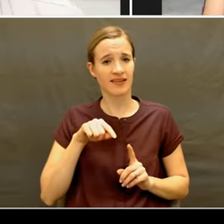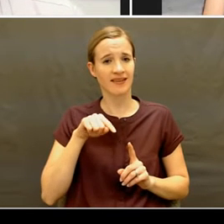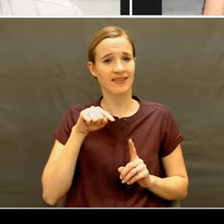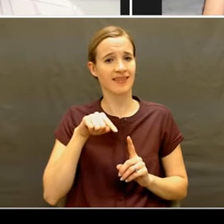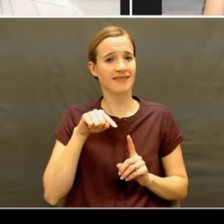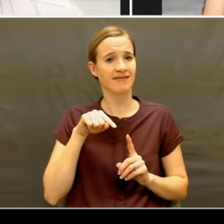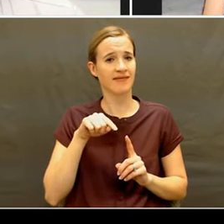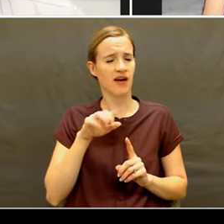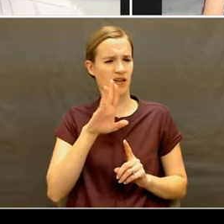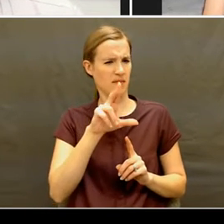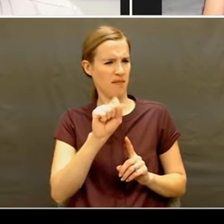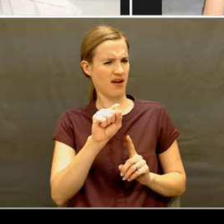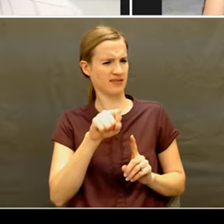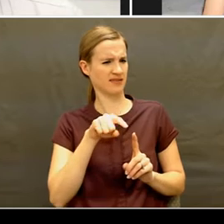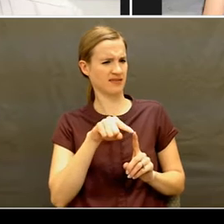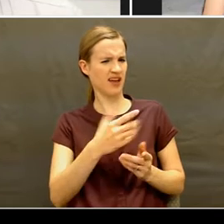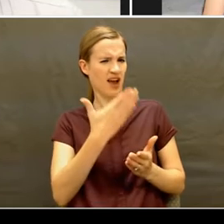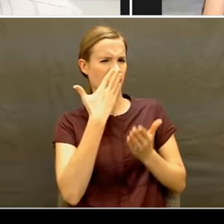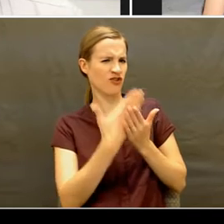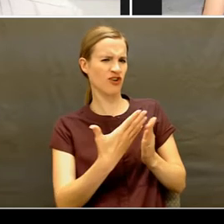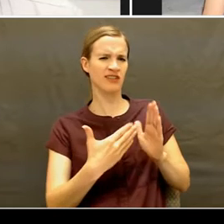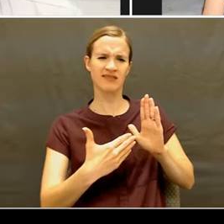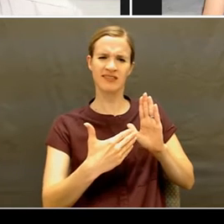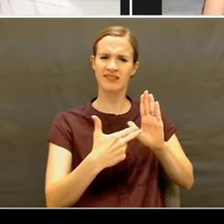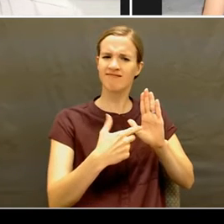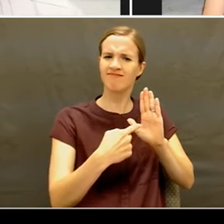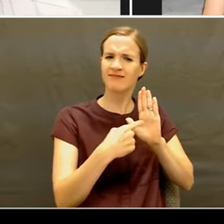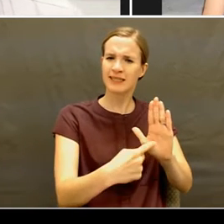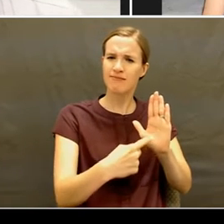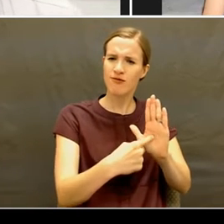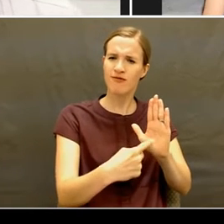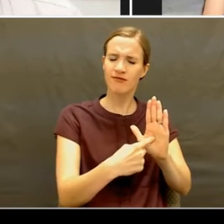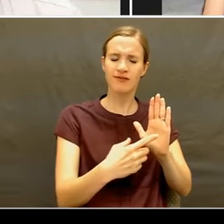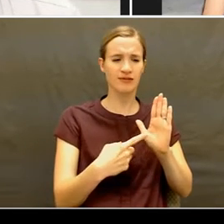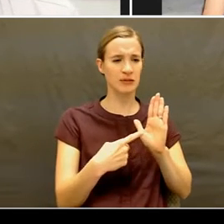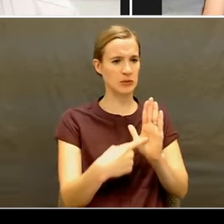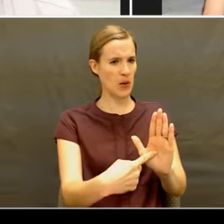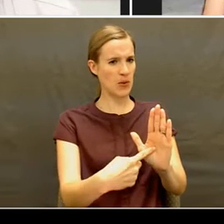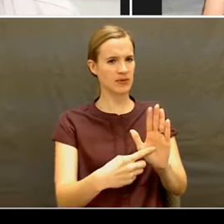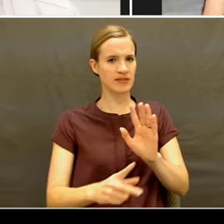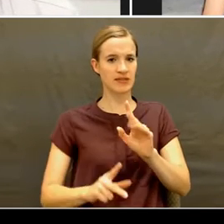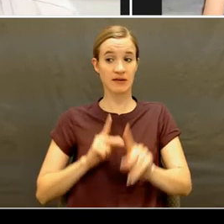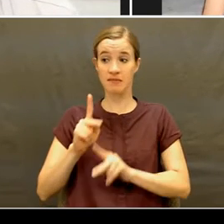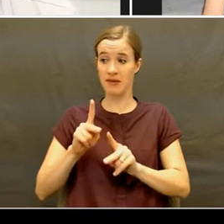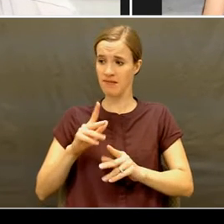and fight for something and the power that it has, as you mentioned before, that young man who went